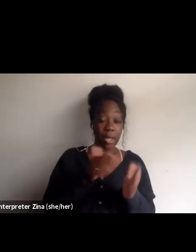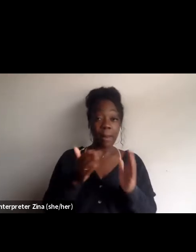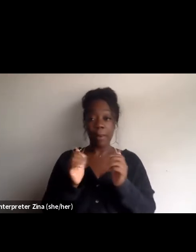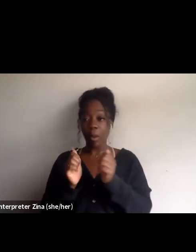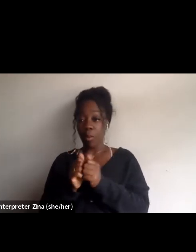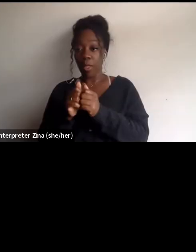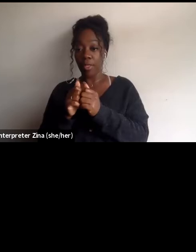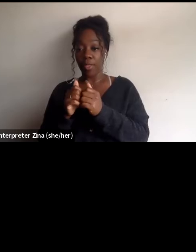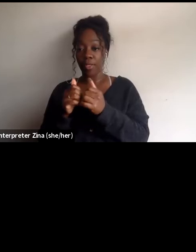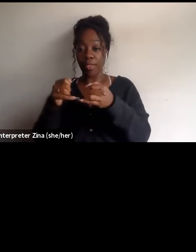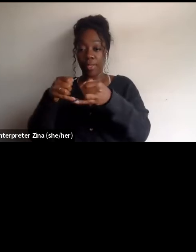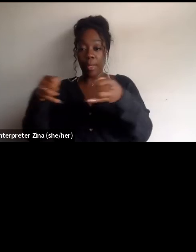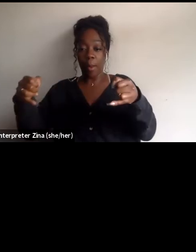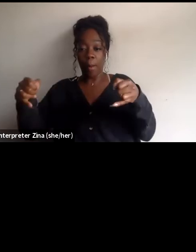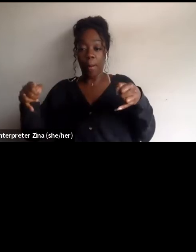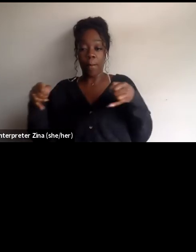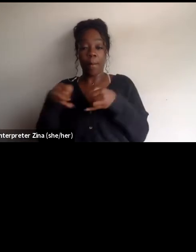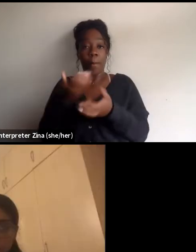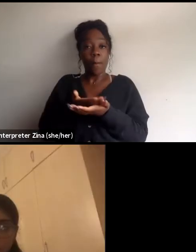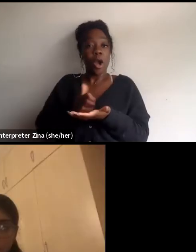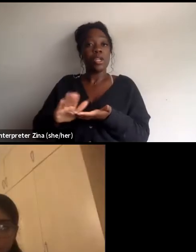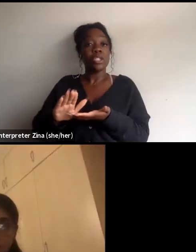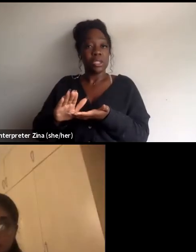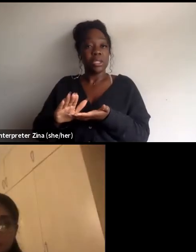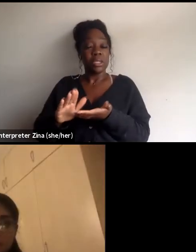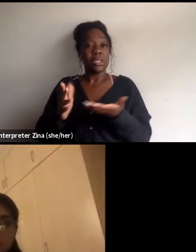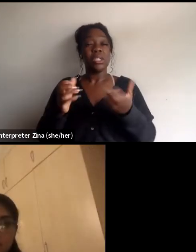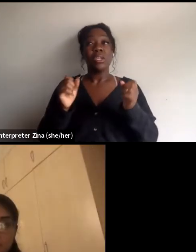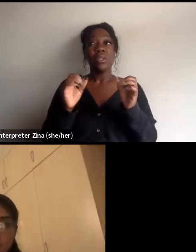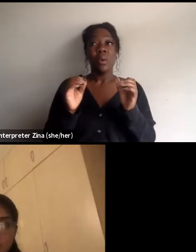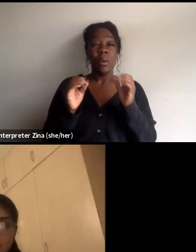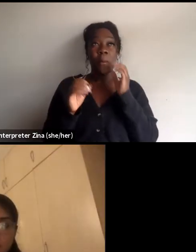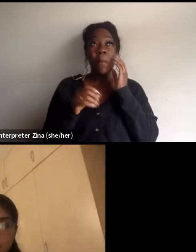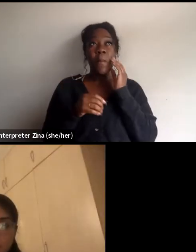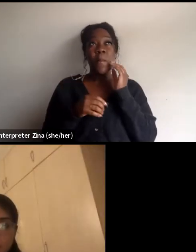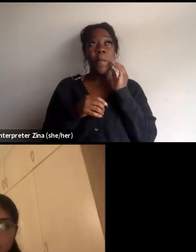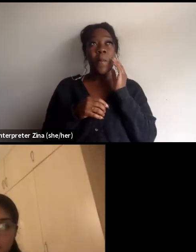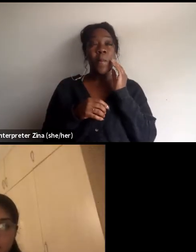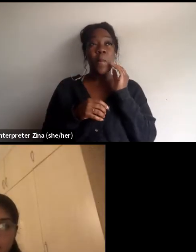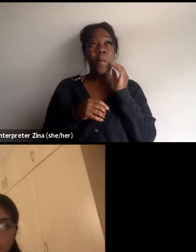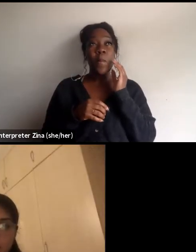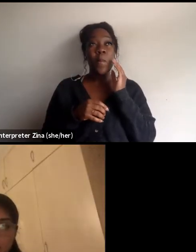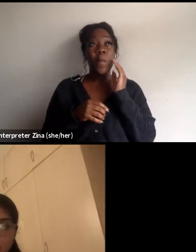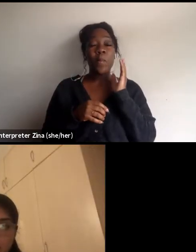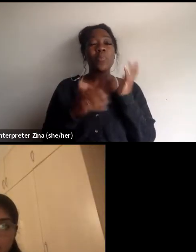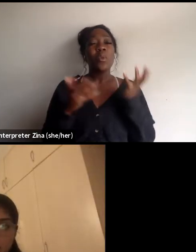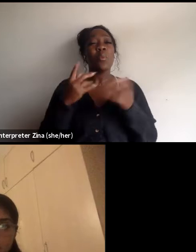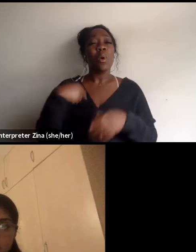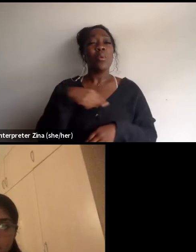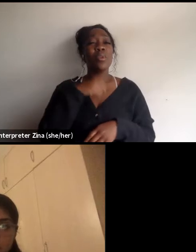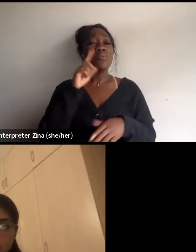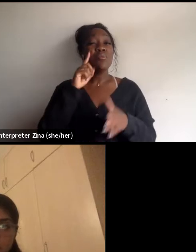work very closely with the margins. And what we absolutely recognize in the arts is the center does not innovate.